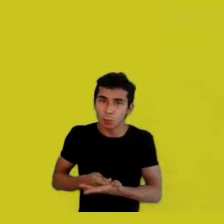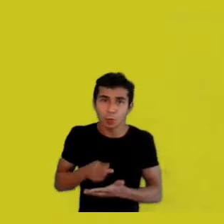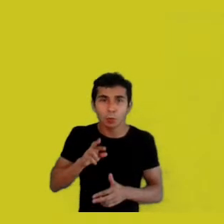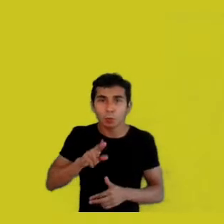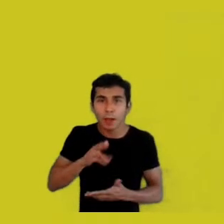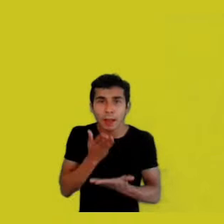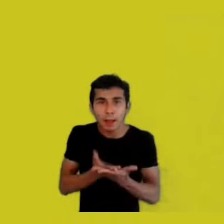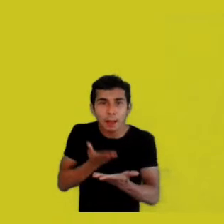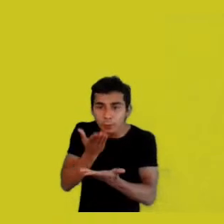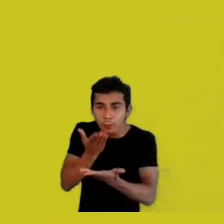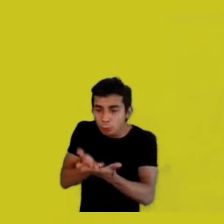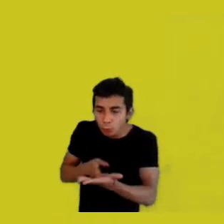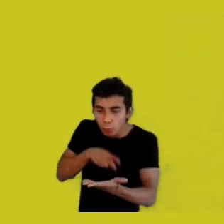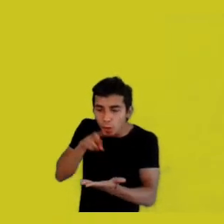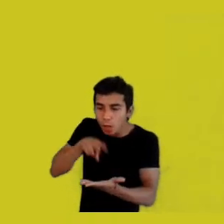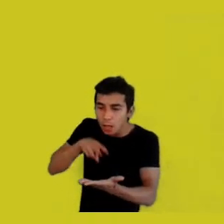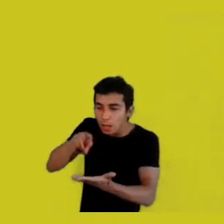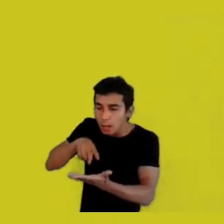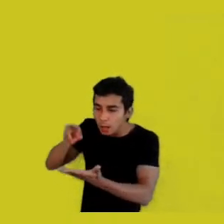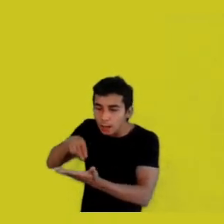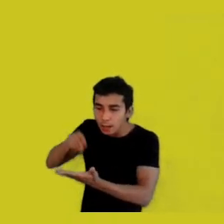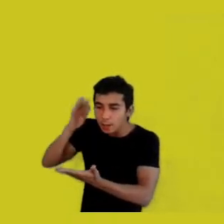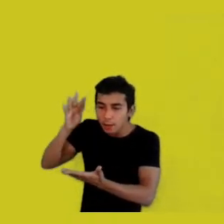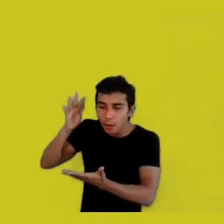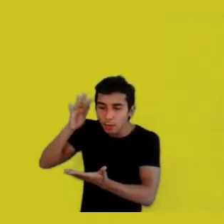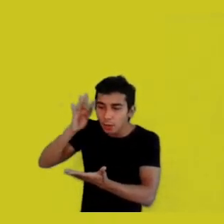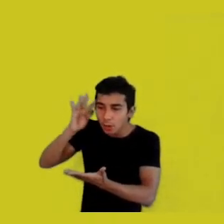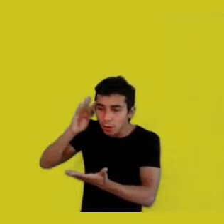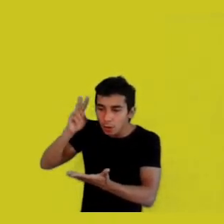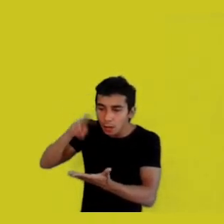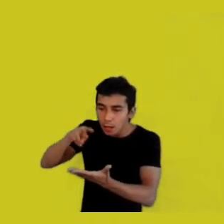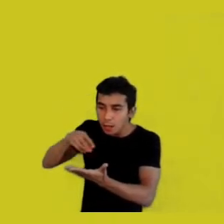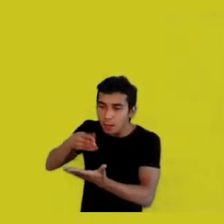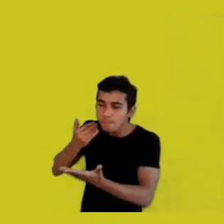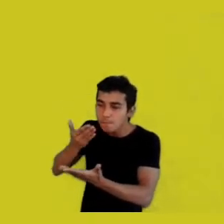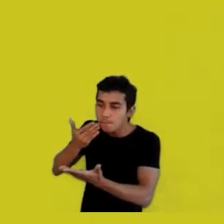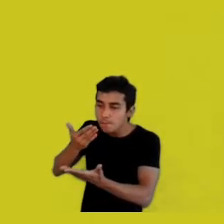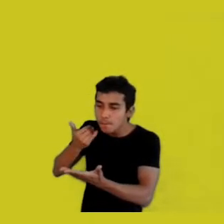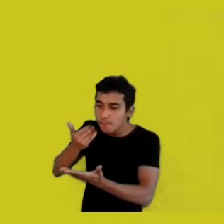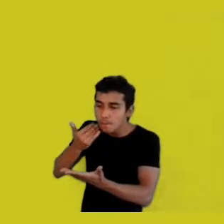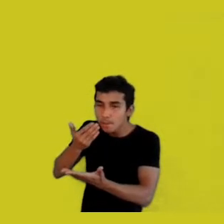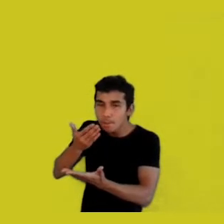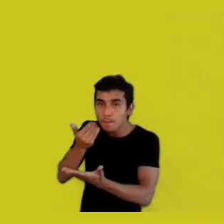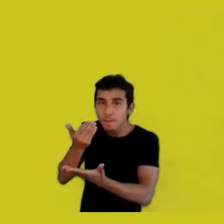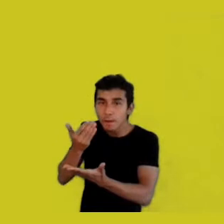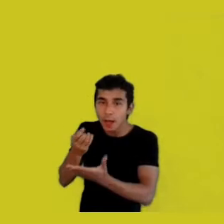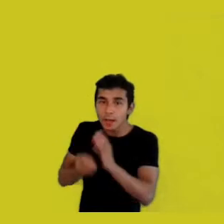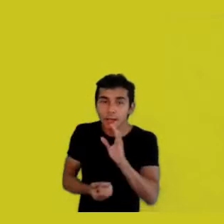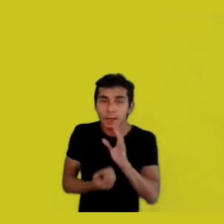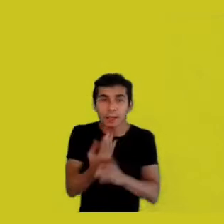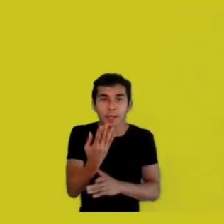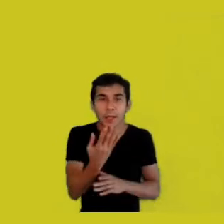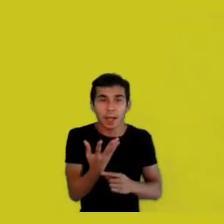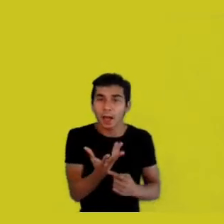in the sense of approaching and transforming this knowledge in themes in our works.